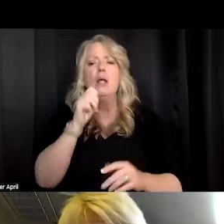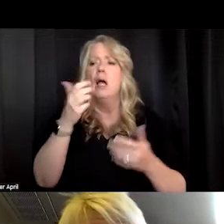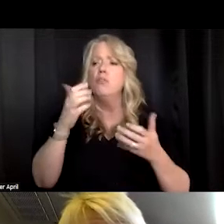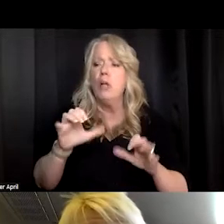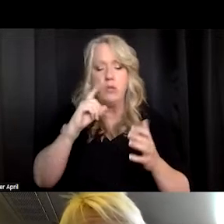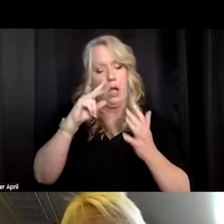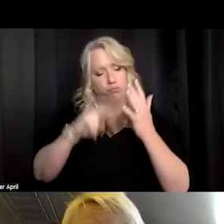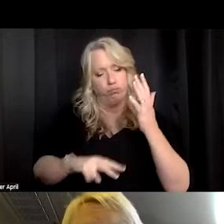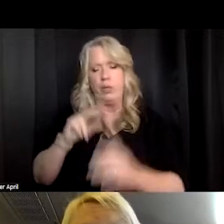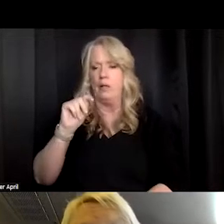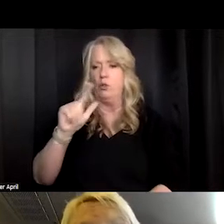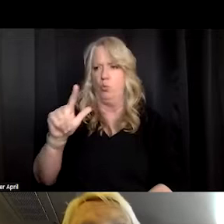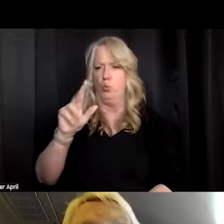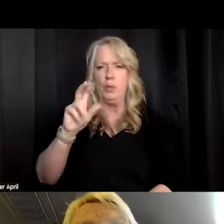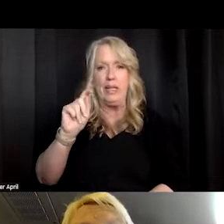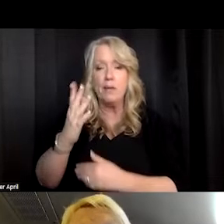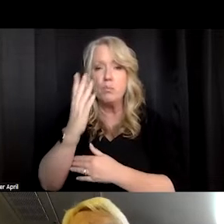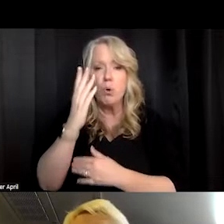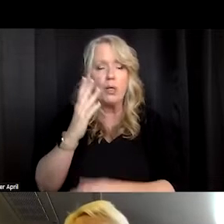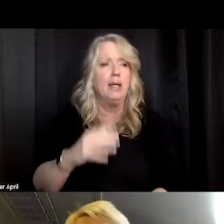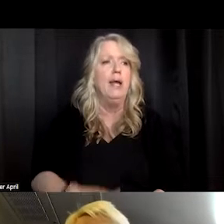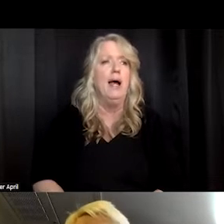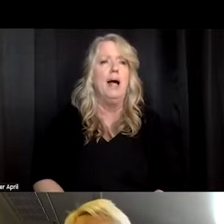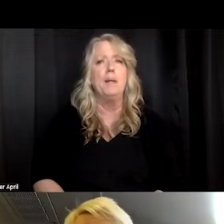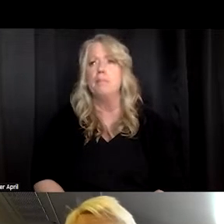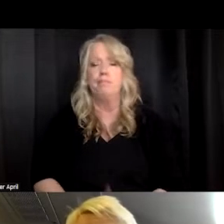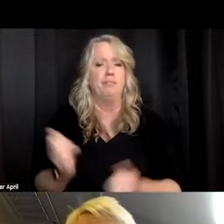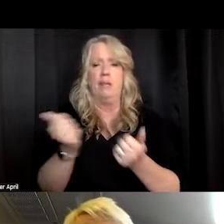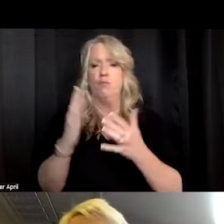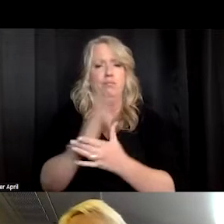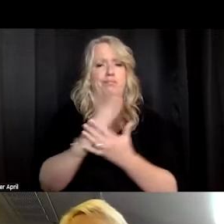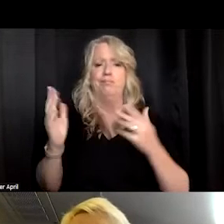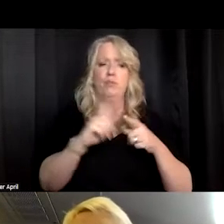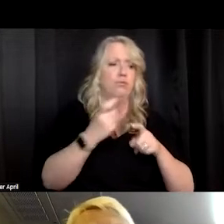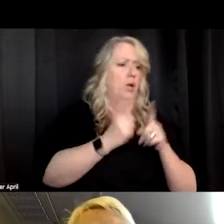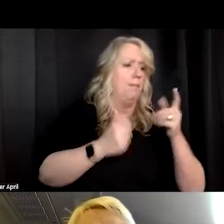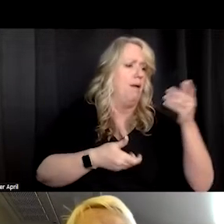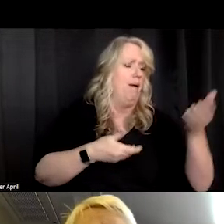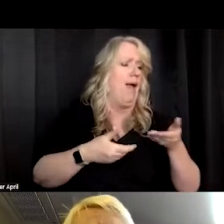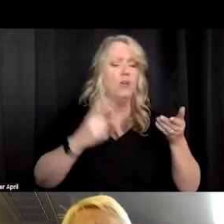TOOL KIT FOR EQUITABLE ALTERNATIVES TO POLICE, I WILL SAY I HAD A CHANCE TO LOOK AT THE TOOL KIT THIS MORNING. IT